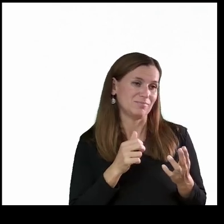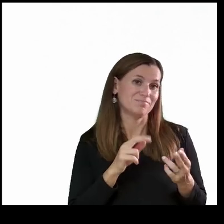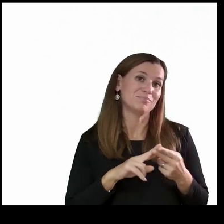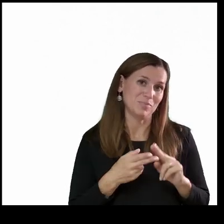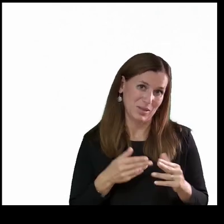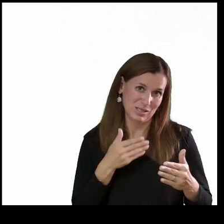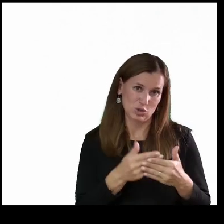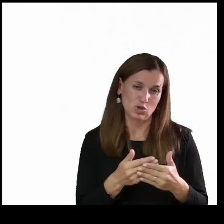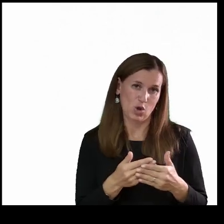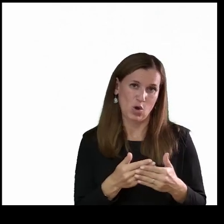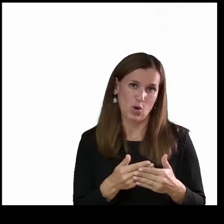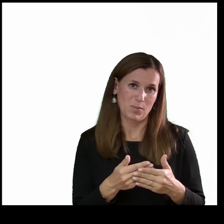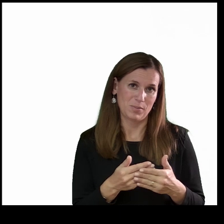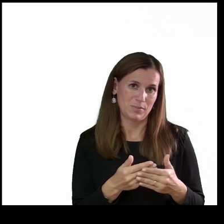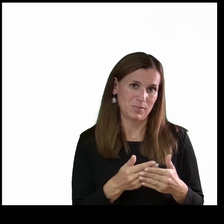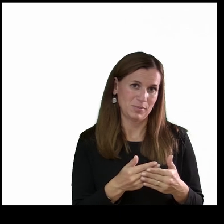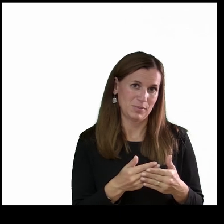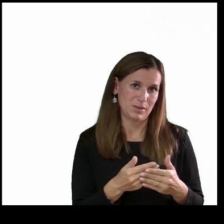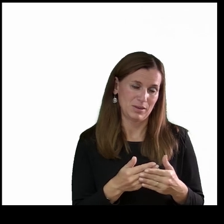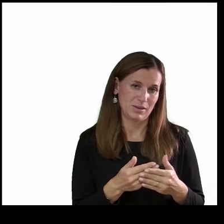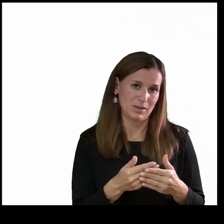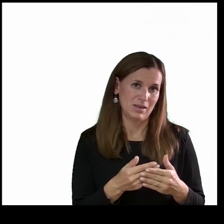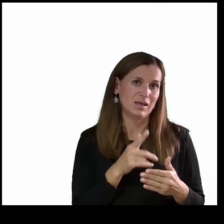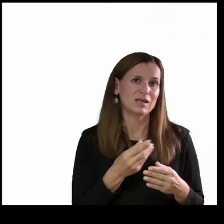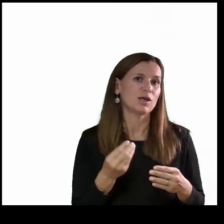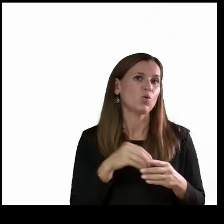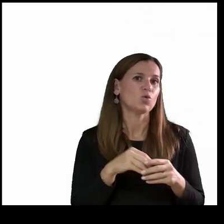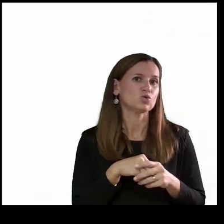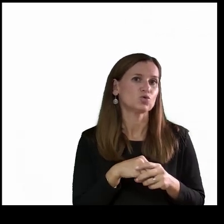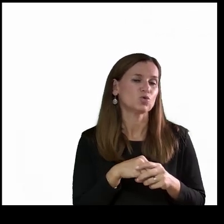self determination, which emphasises the essential theological